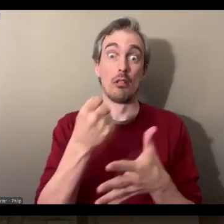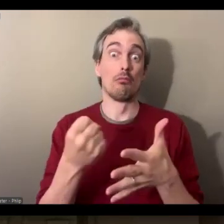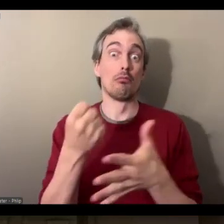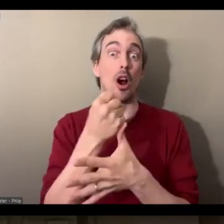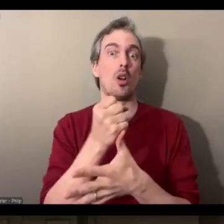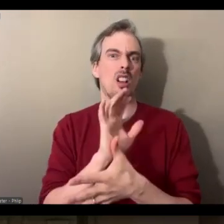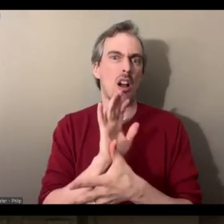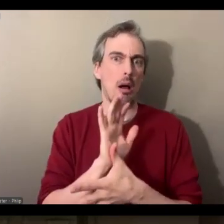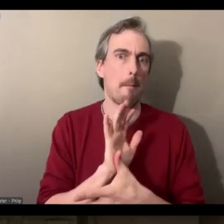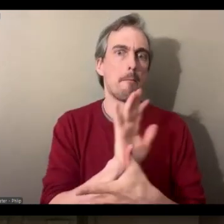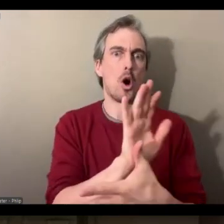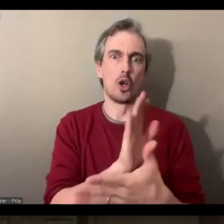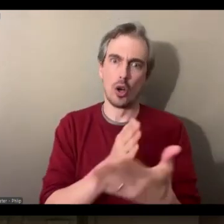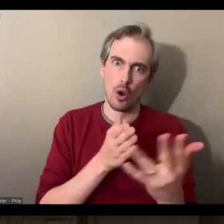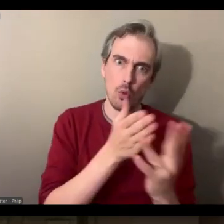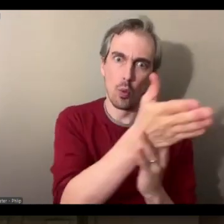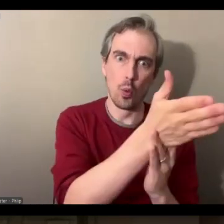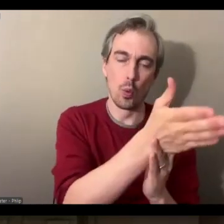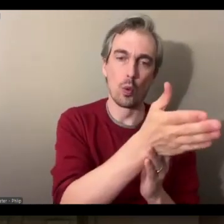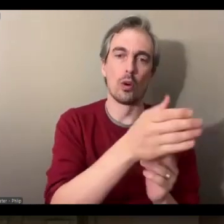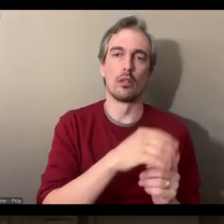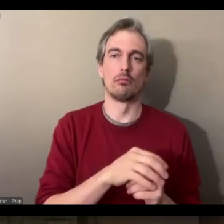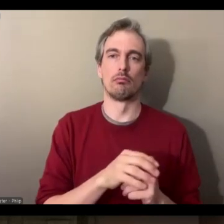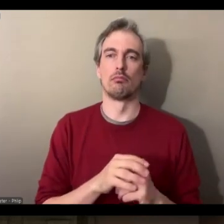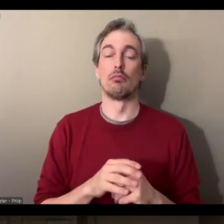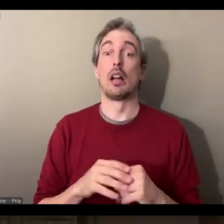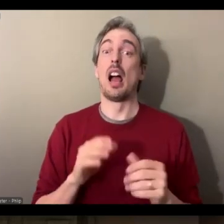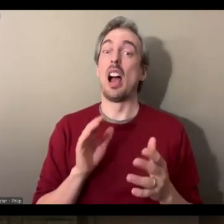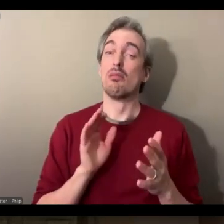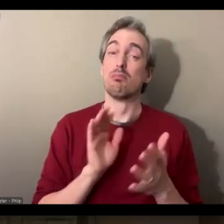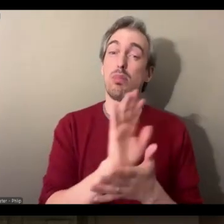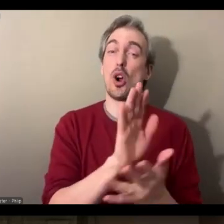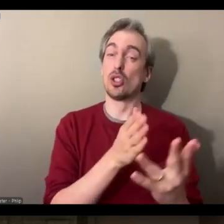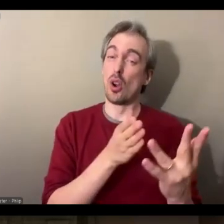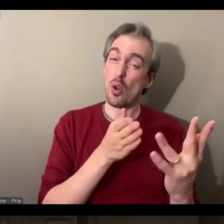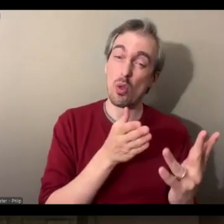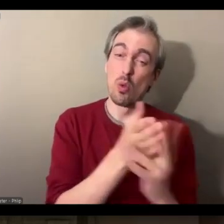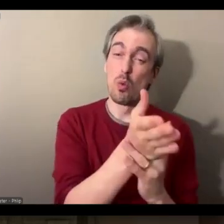time of day to think about those things. Because they're opening up a building. So telling a simple